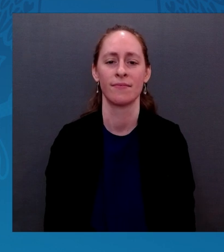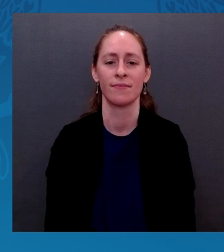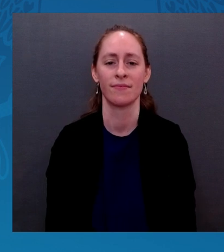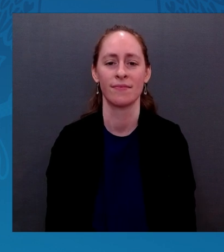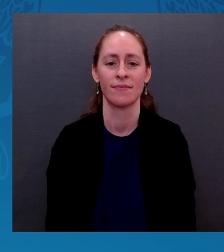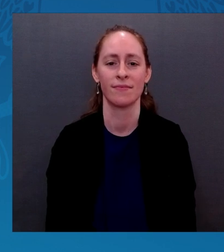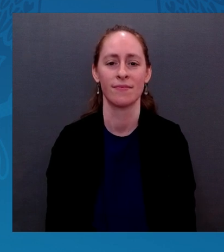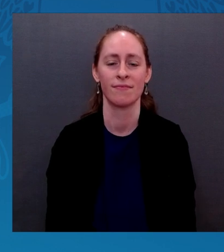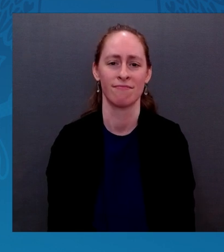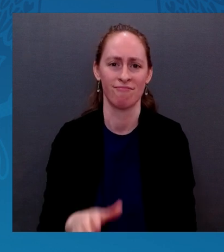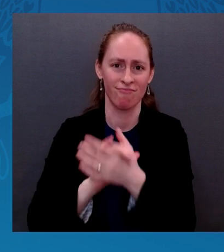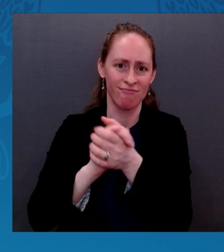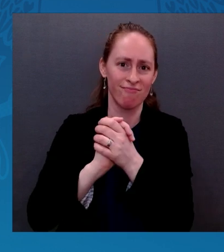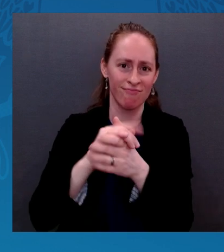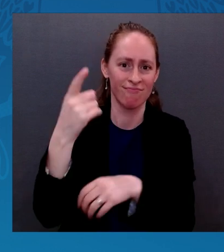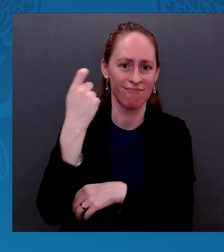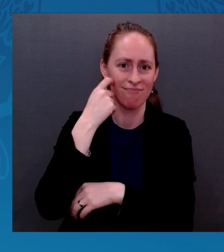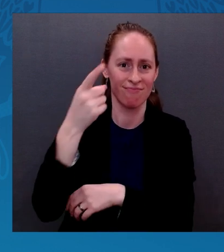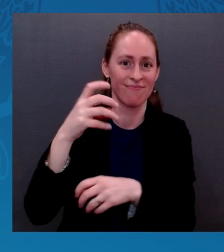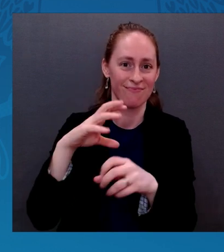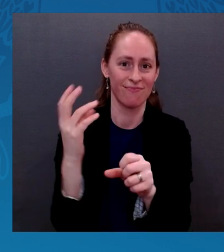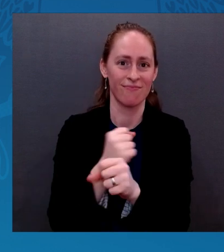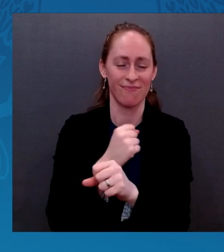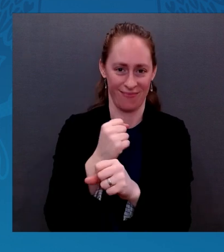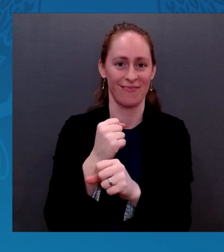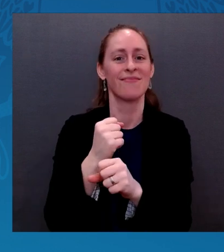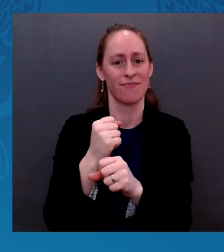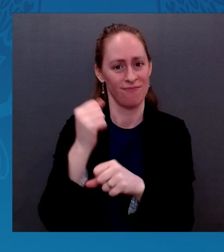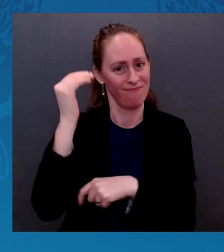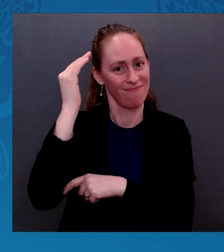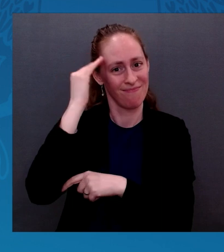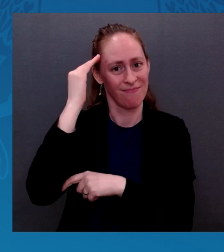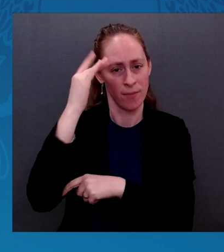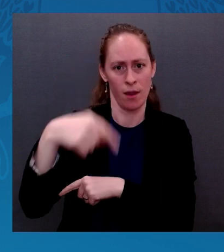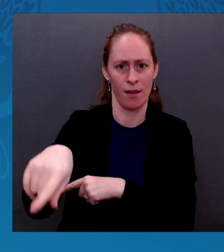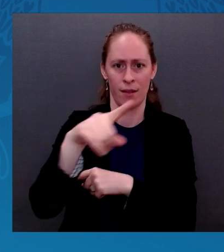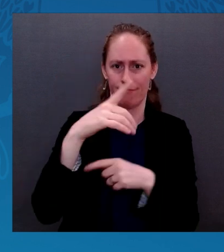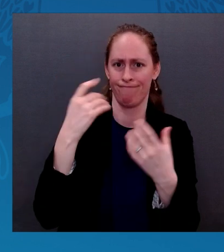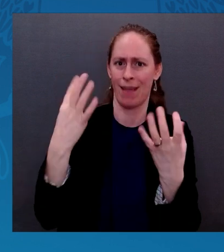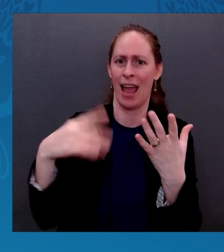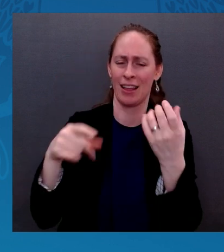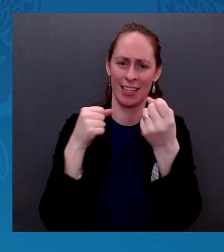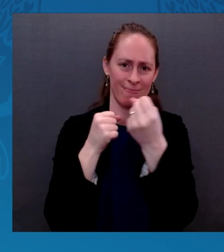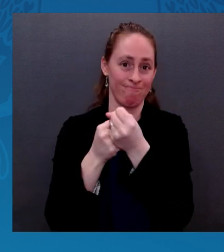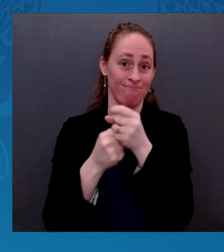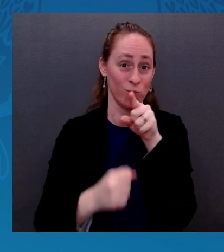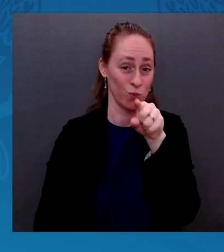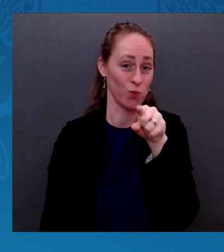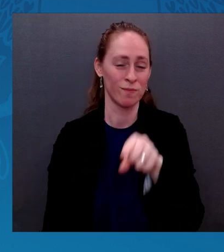Mayor Baraka, thank you sir, for having us back. You know, if it was your goal to hide,